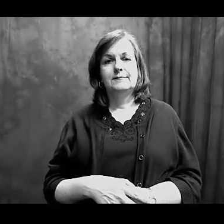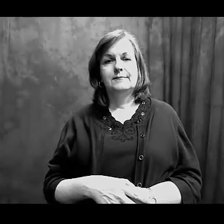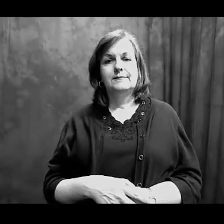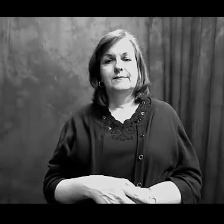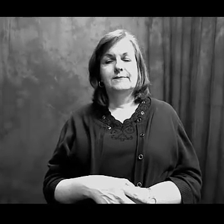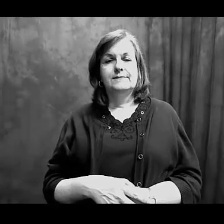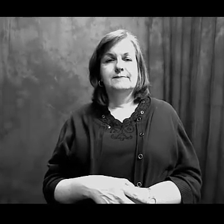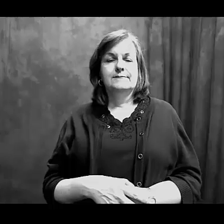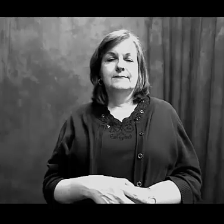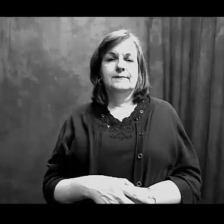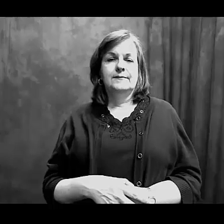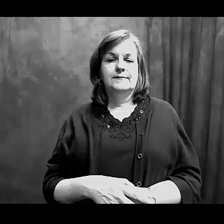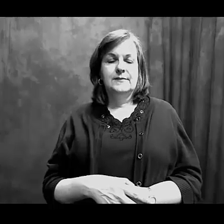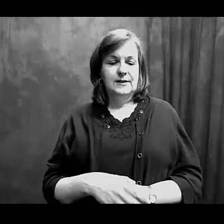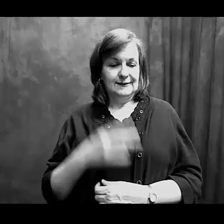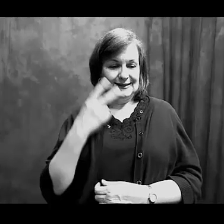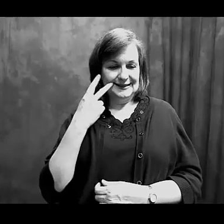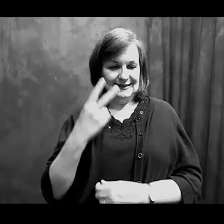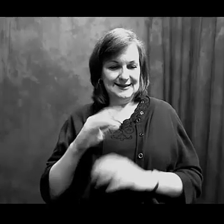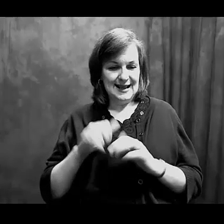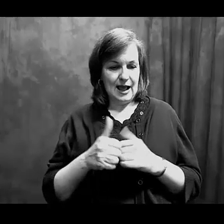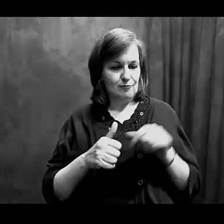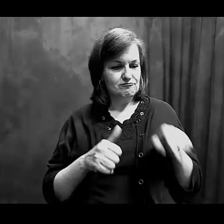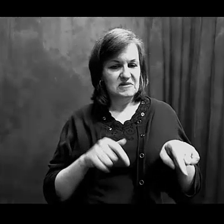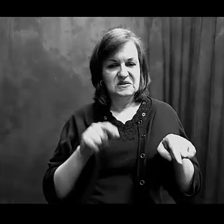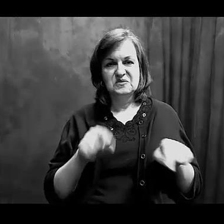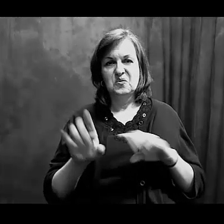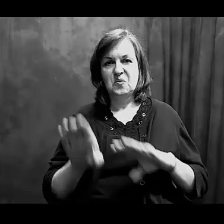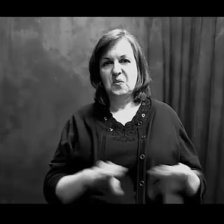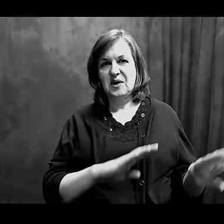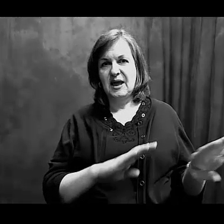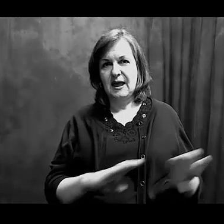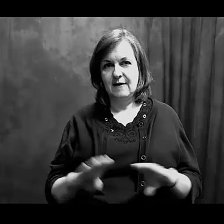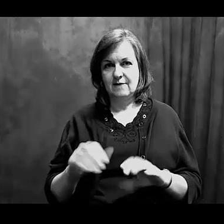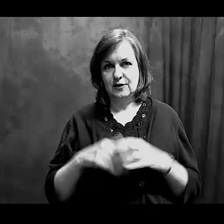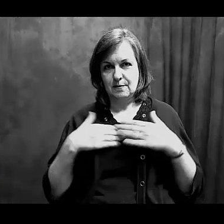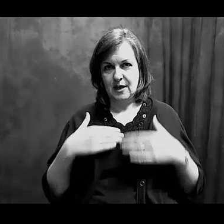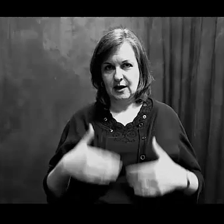we have to think about how they are going to behave in your system